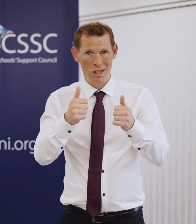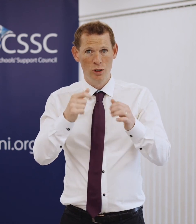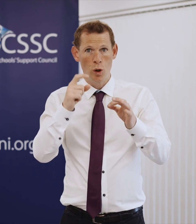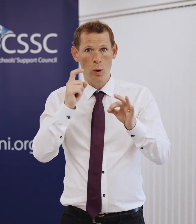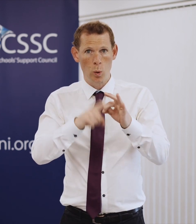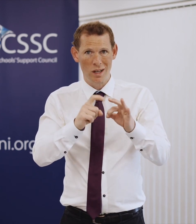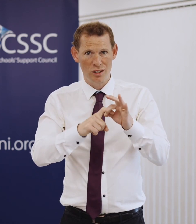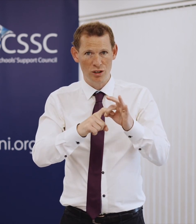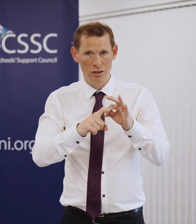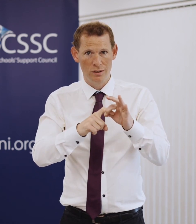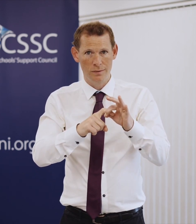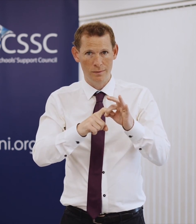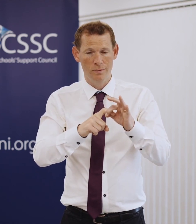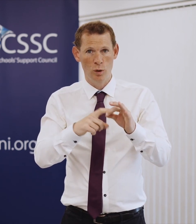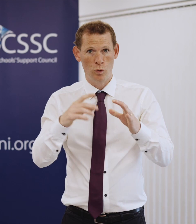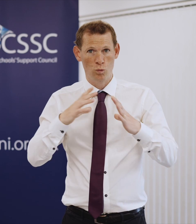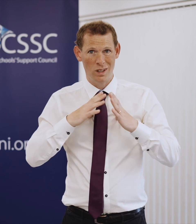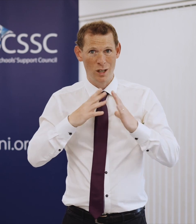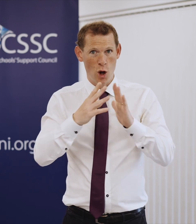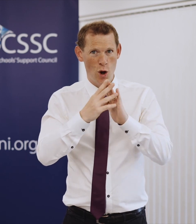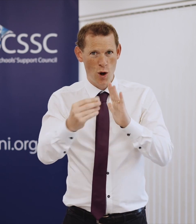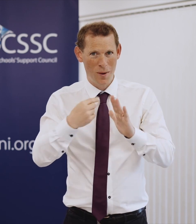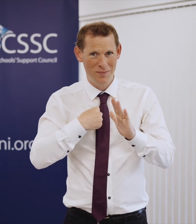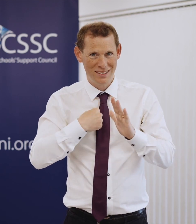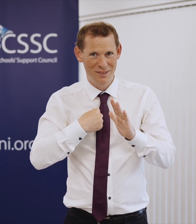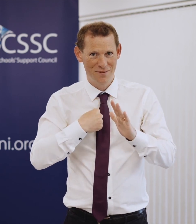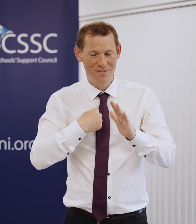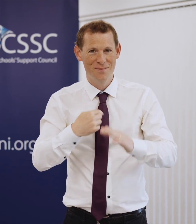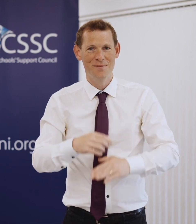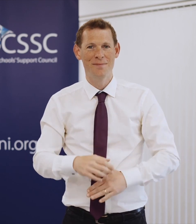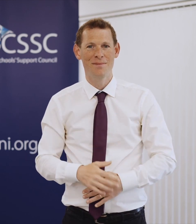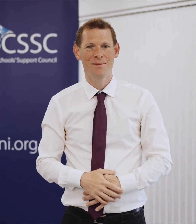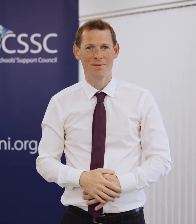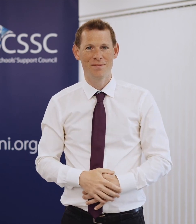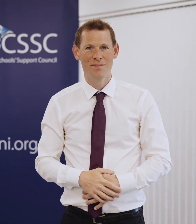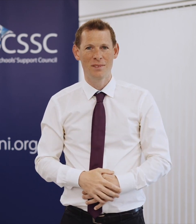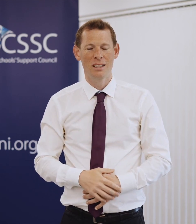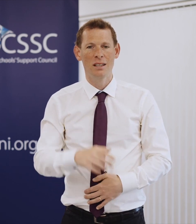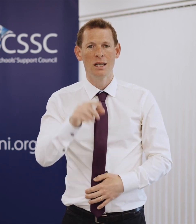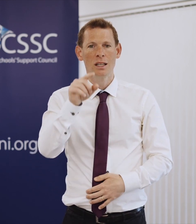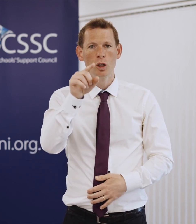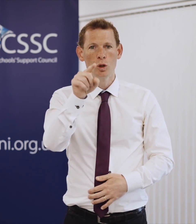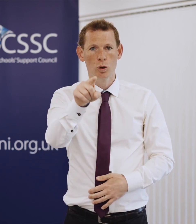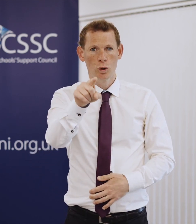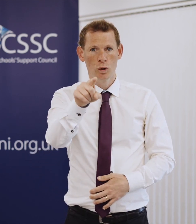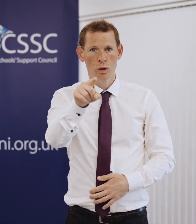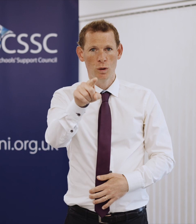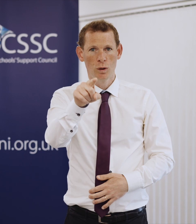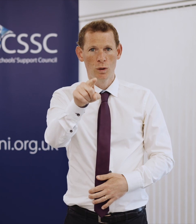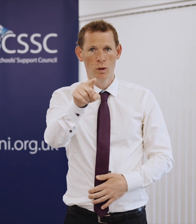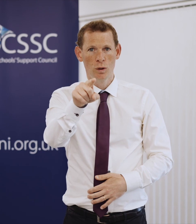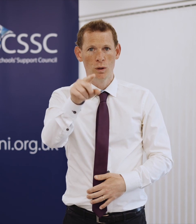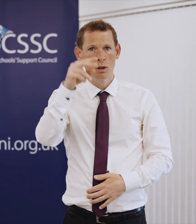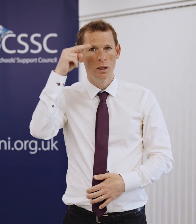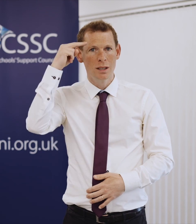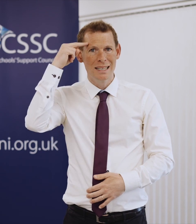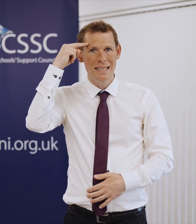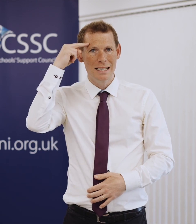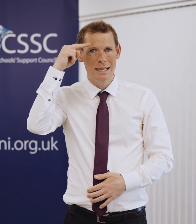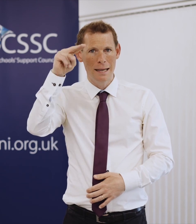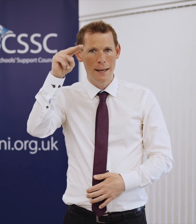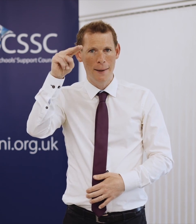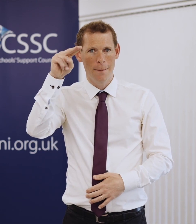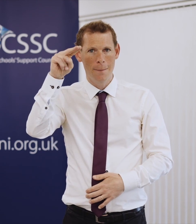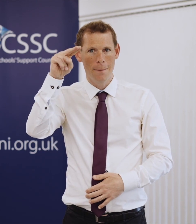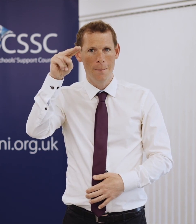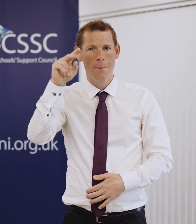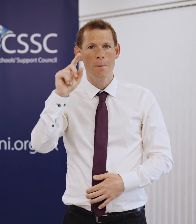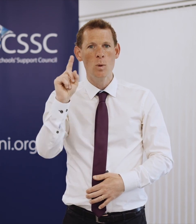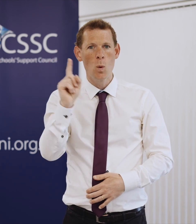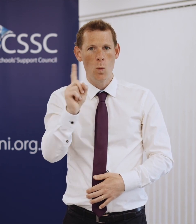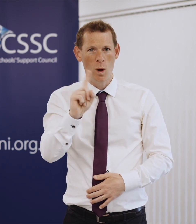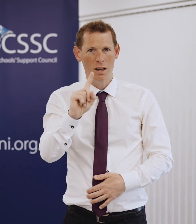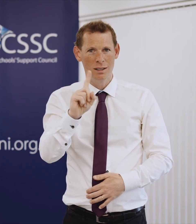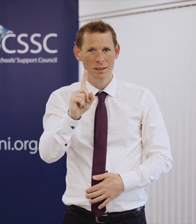Okay, so the question is, are we ready? Copy along with me. Your name is what?